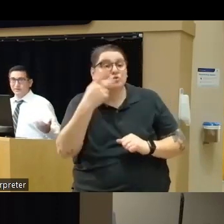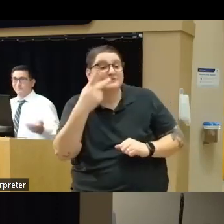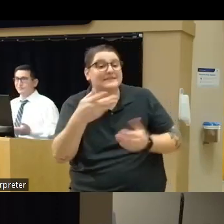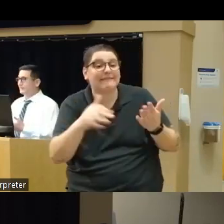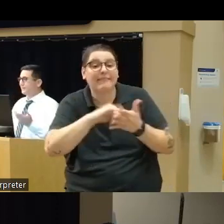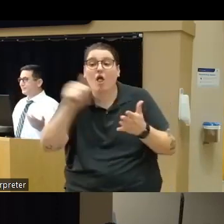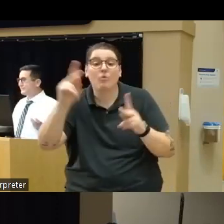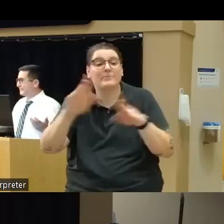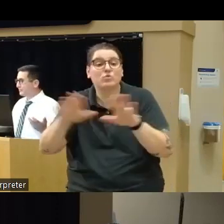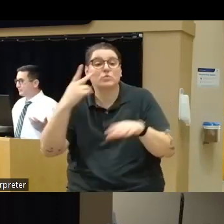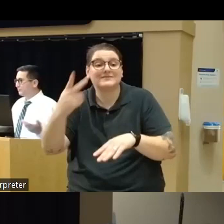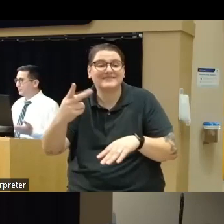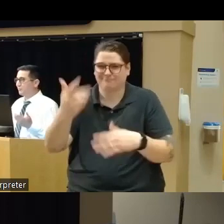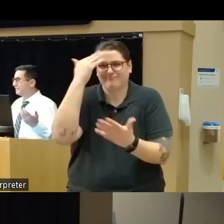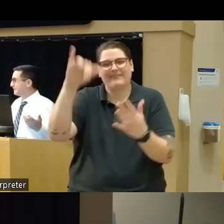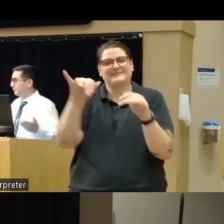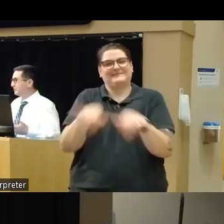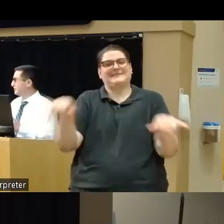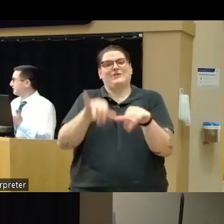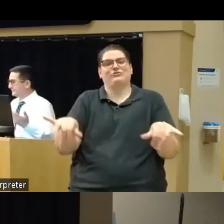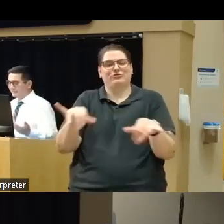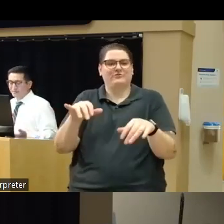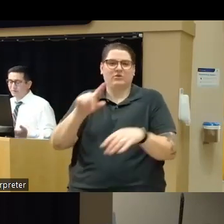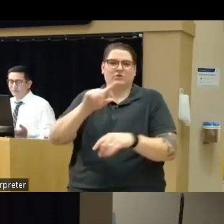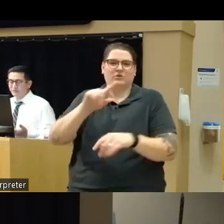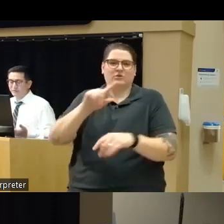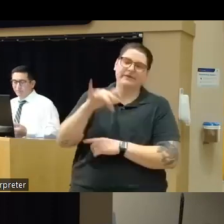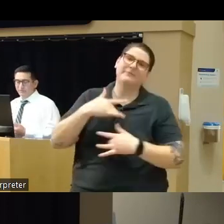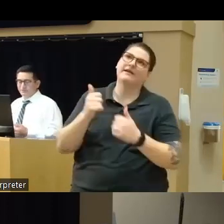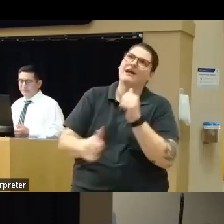see right which is like standard you know resident question attending question when